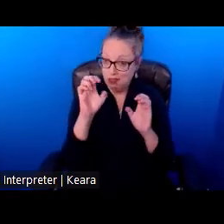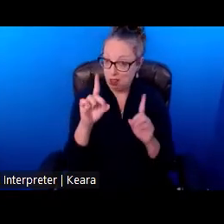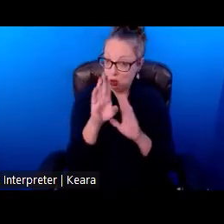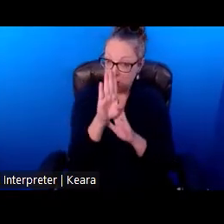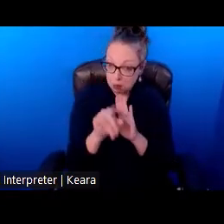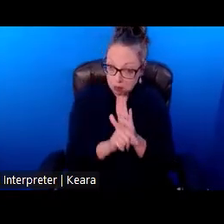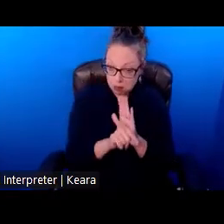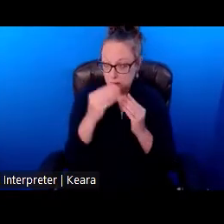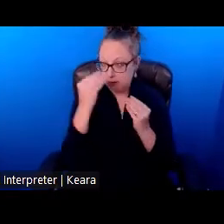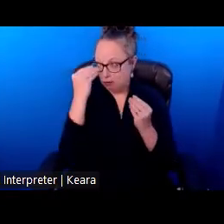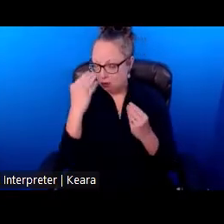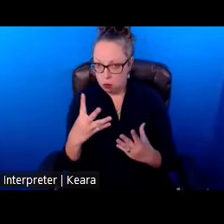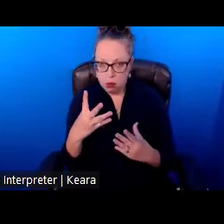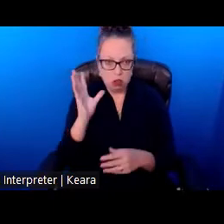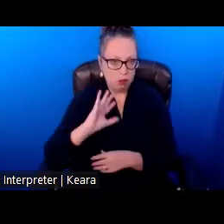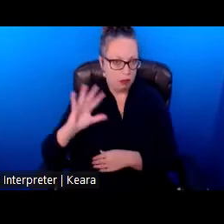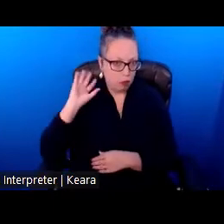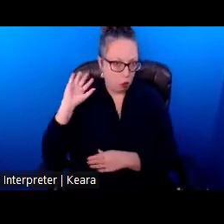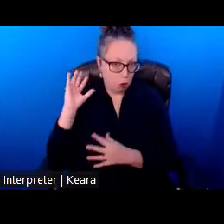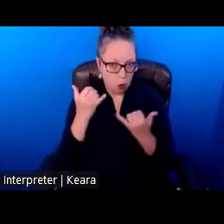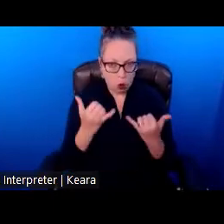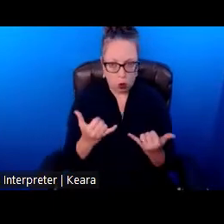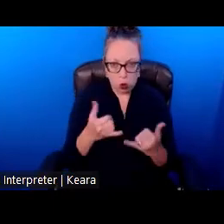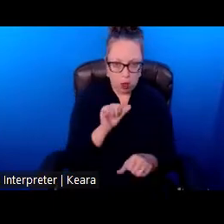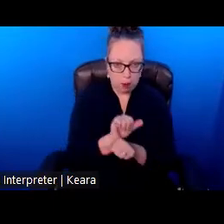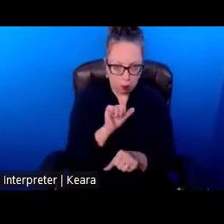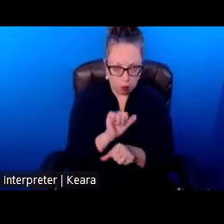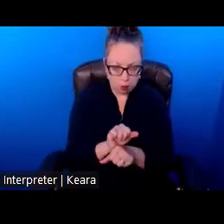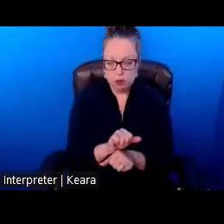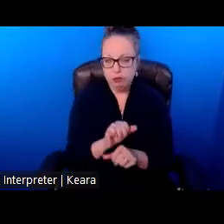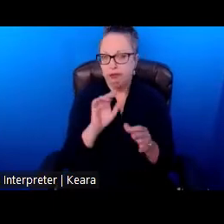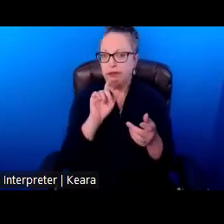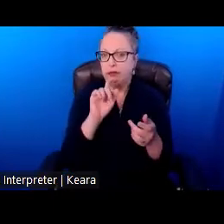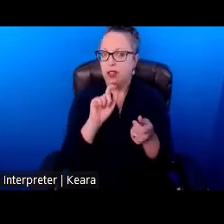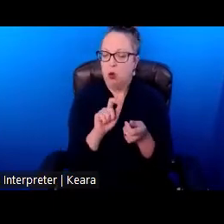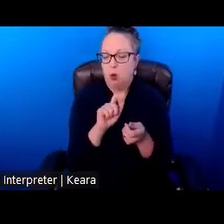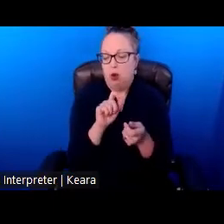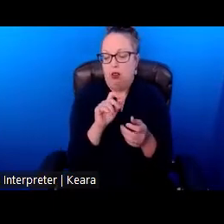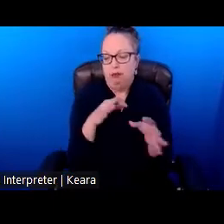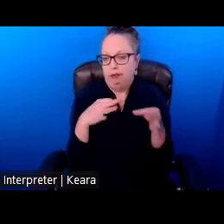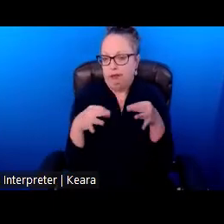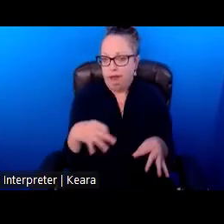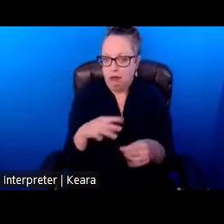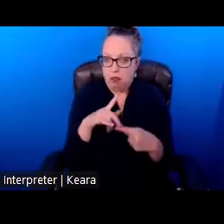former or current employment; and details about awards, fellowships, grants, or residencies